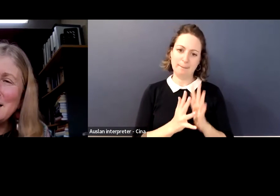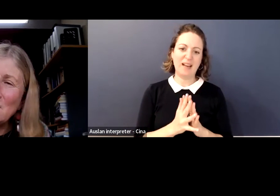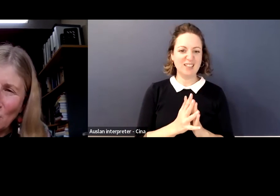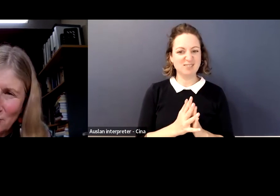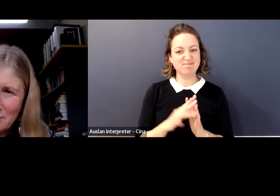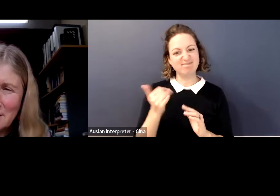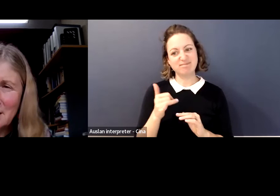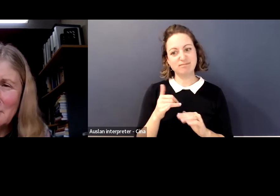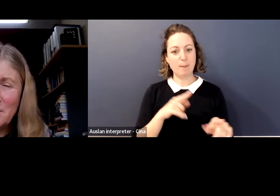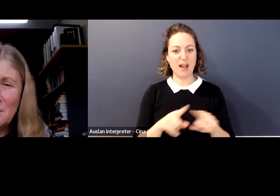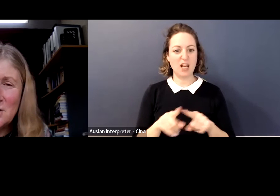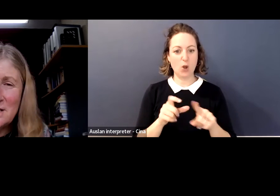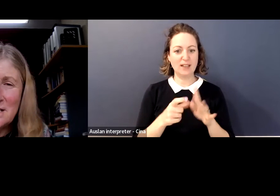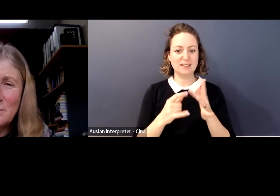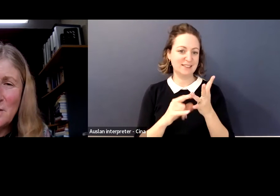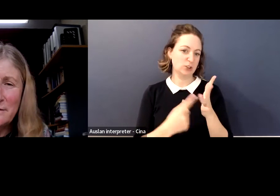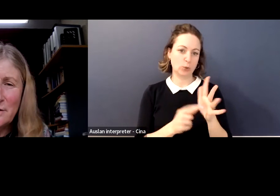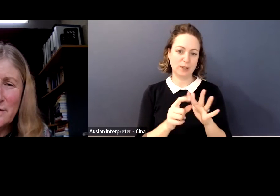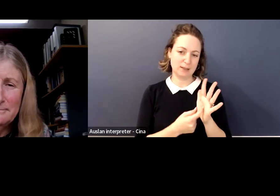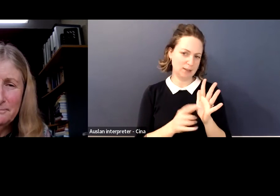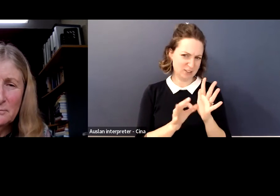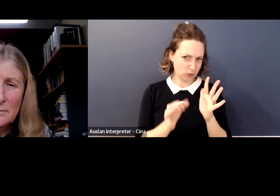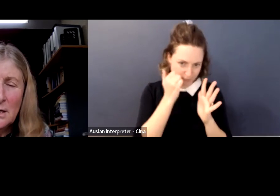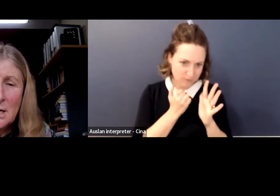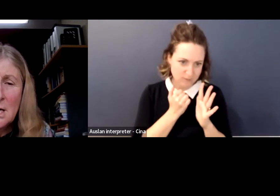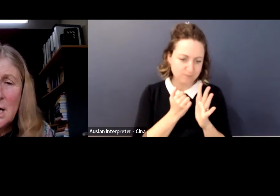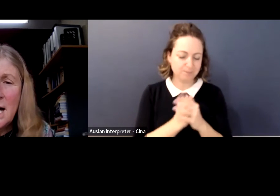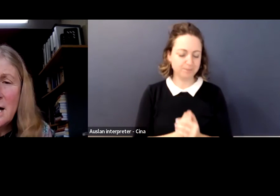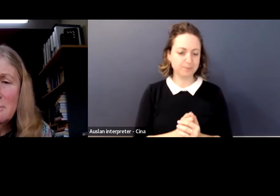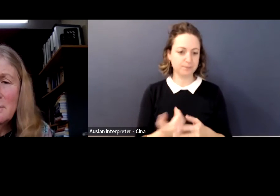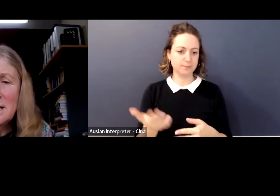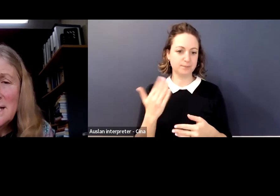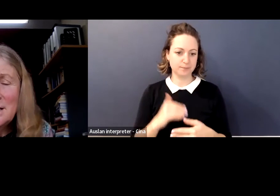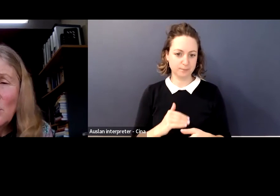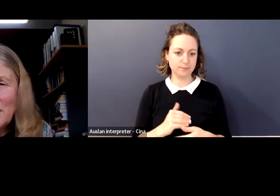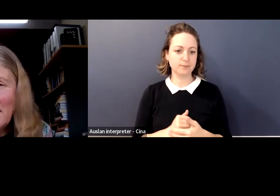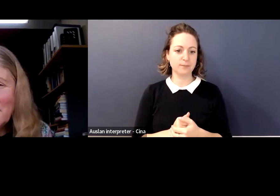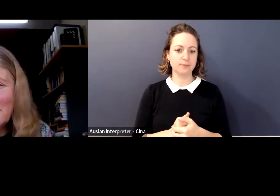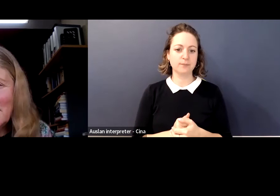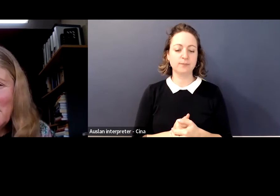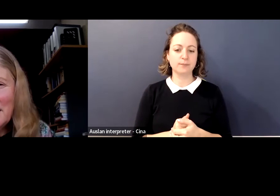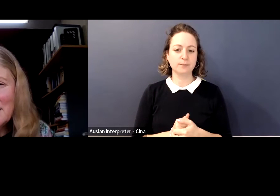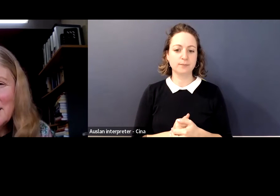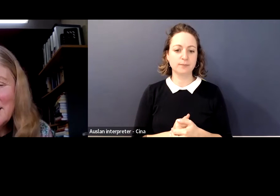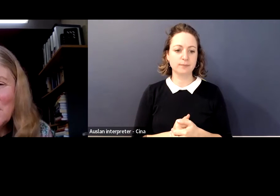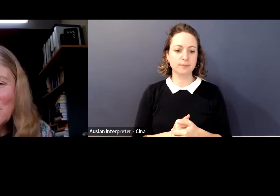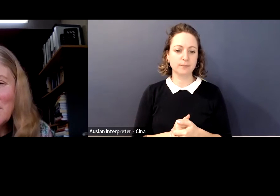it's not. And we just need to be mindful of that. Again, what we have to think about is ensuring